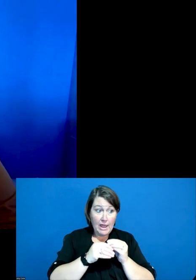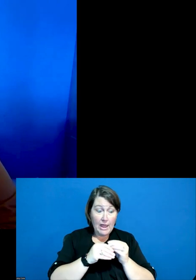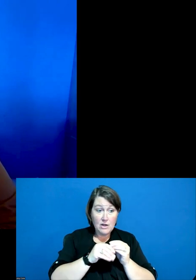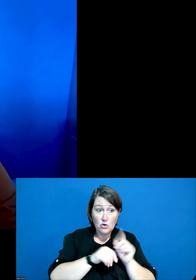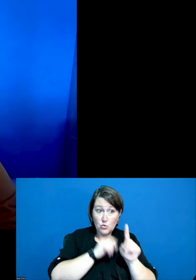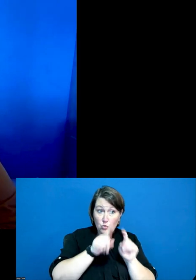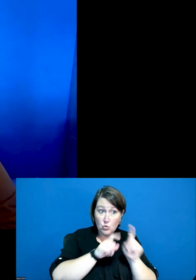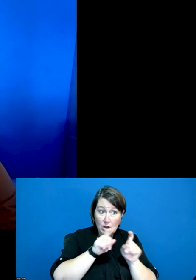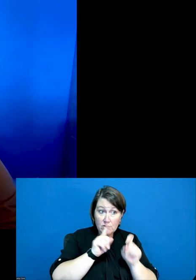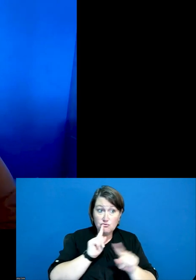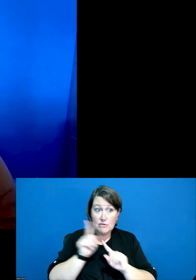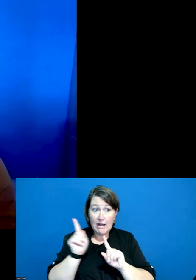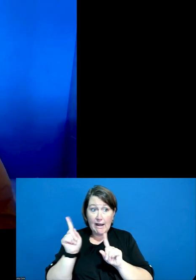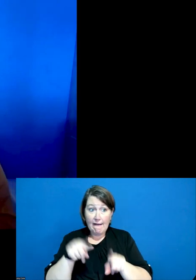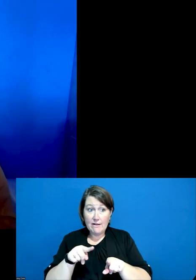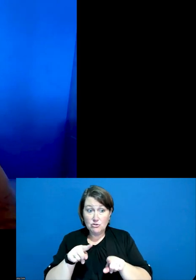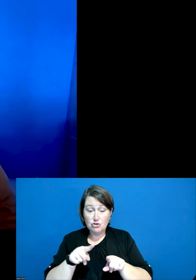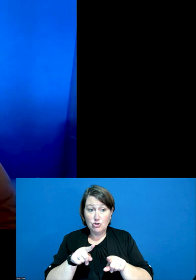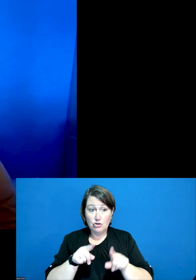We've got a little bit of time left.